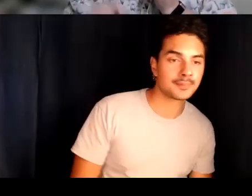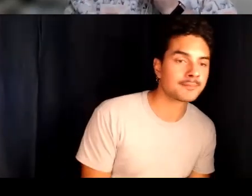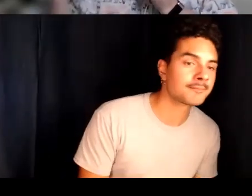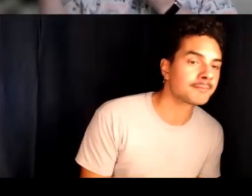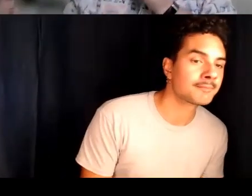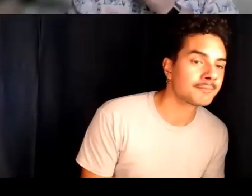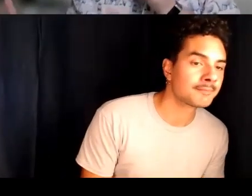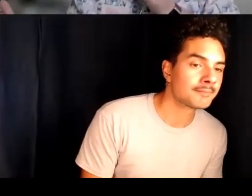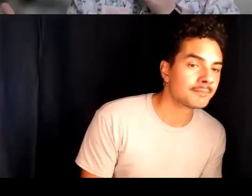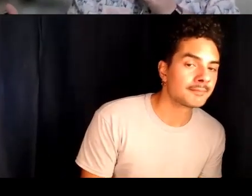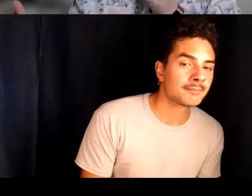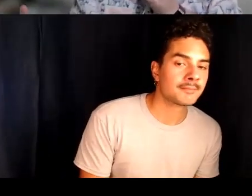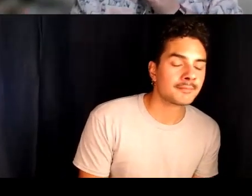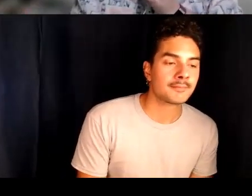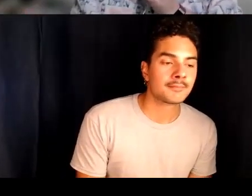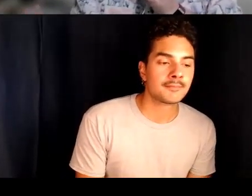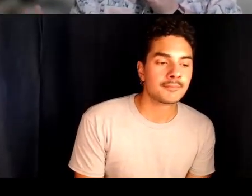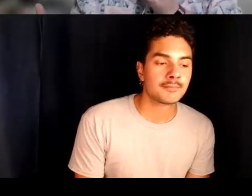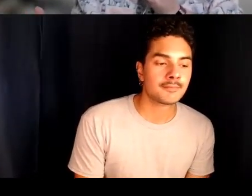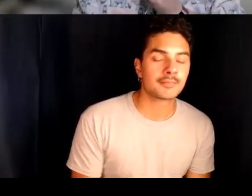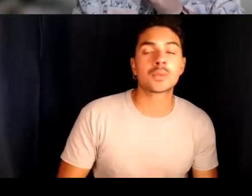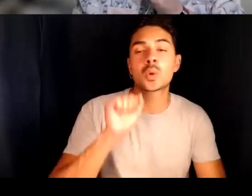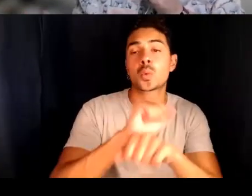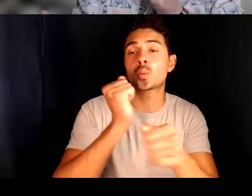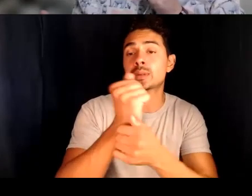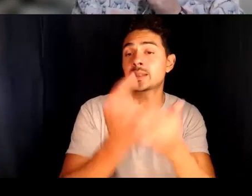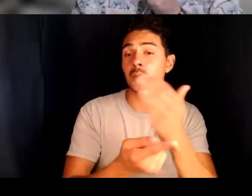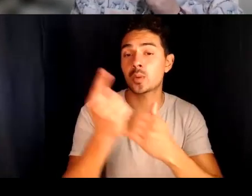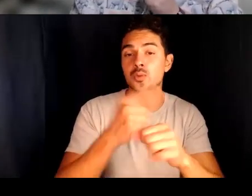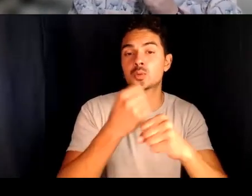is work with somebody on creating a routine.